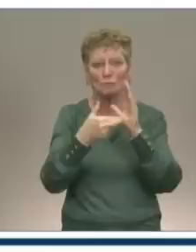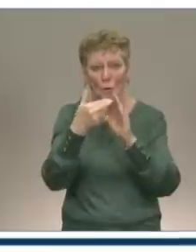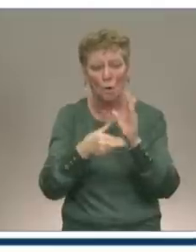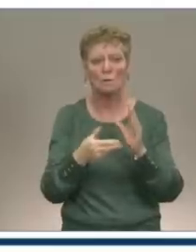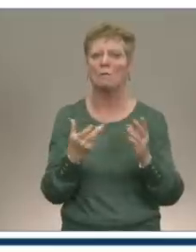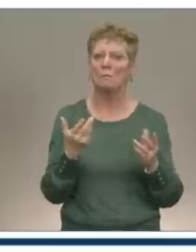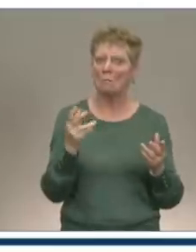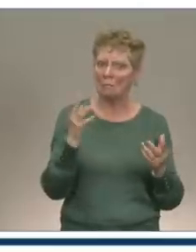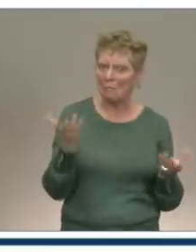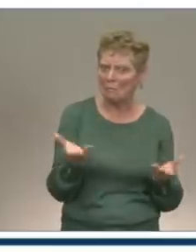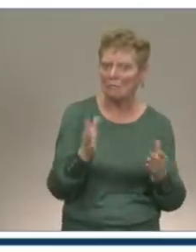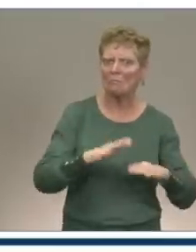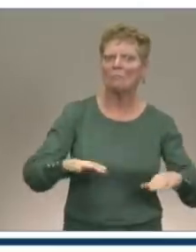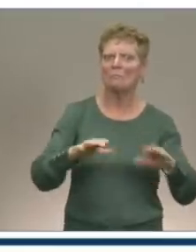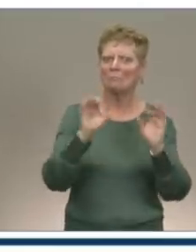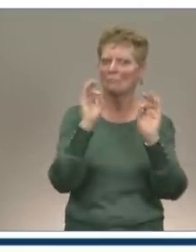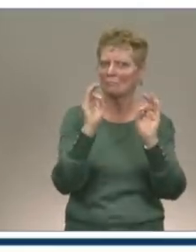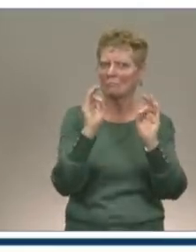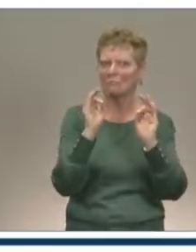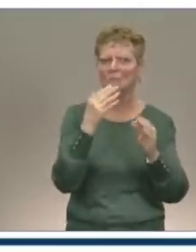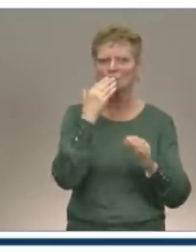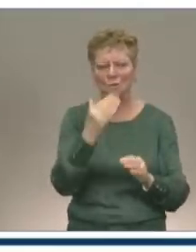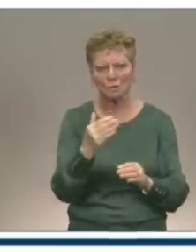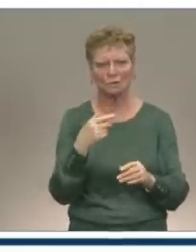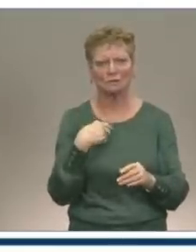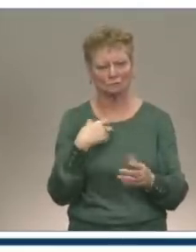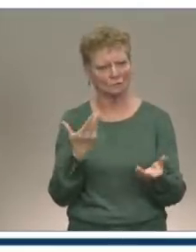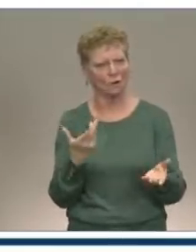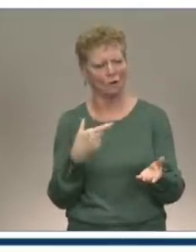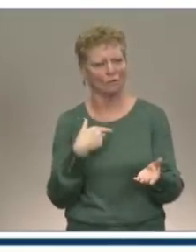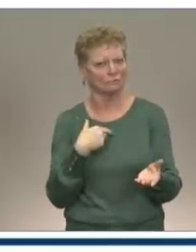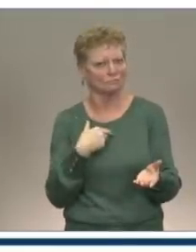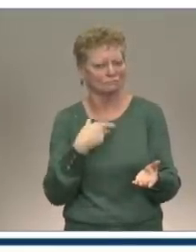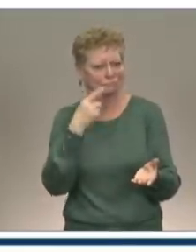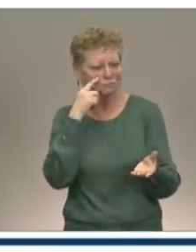we've we've gained a lot of recognition for how we've handled the pandemic in this province so